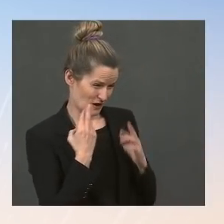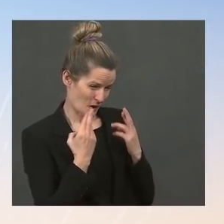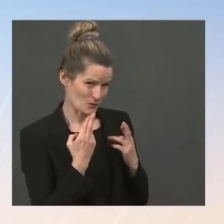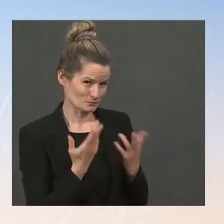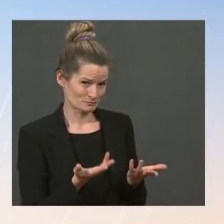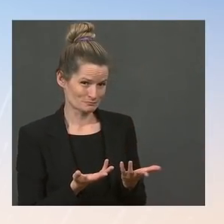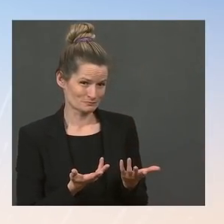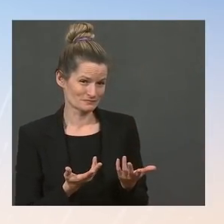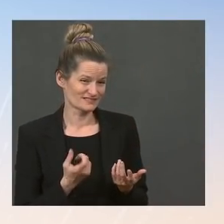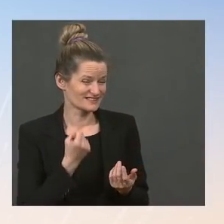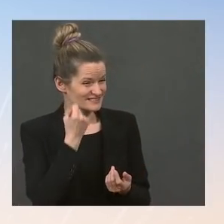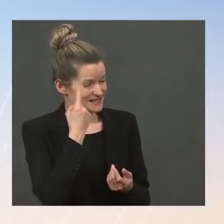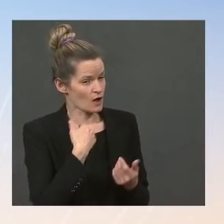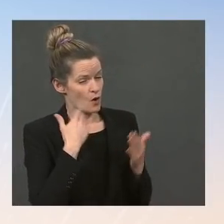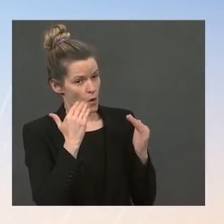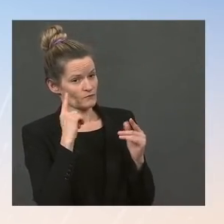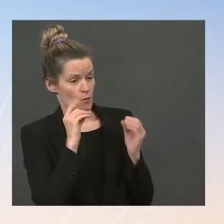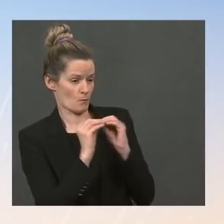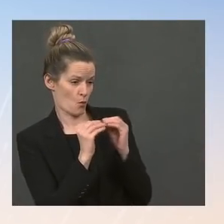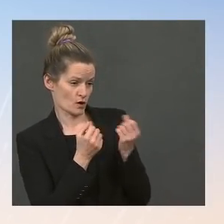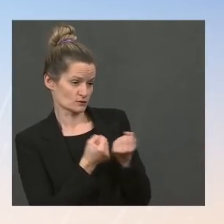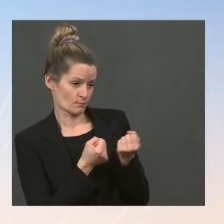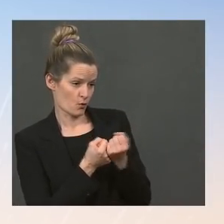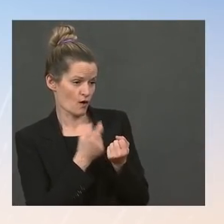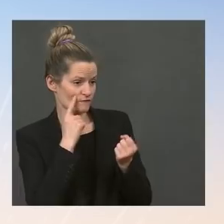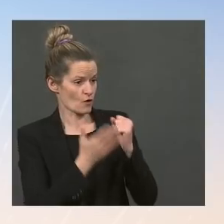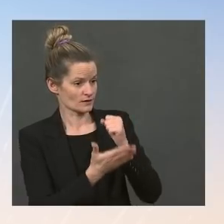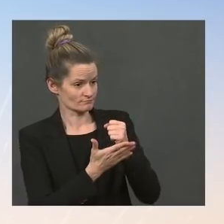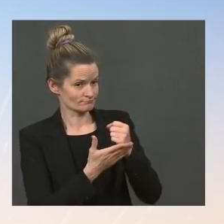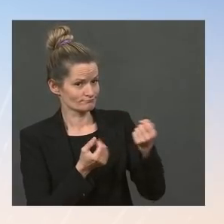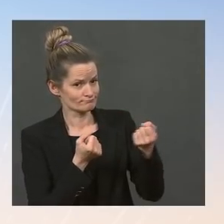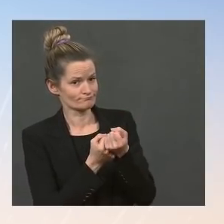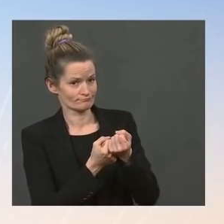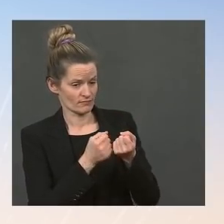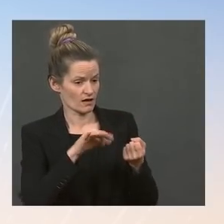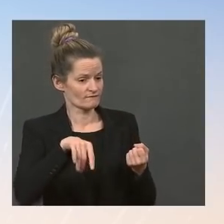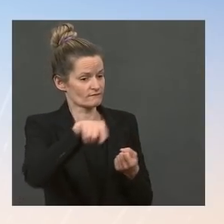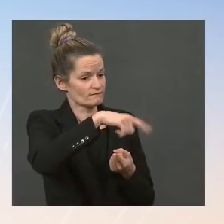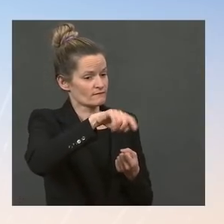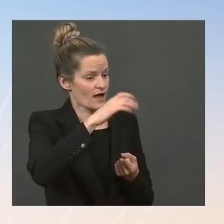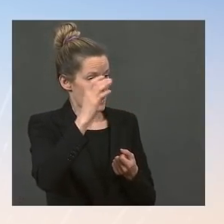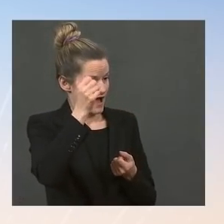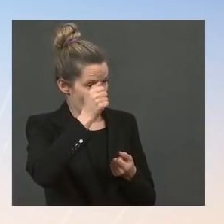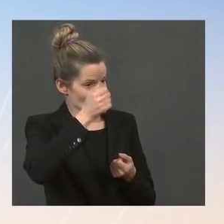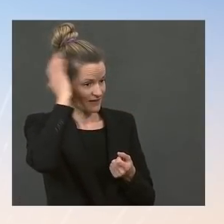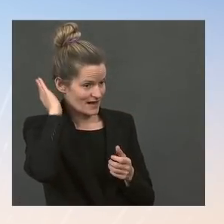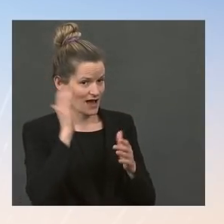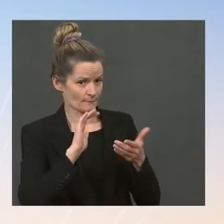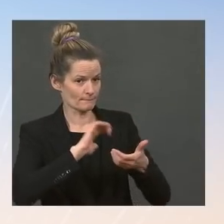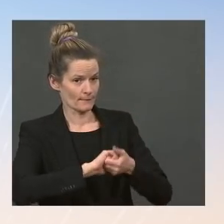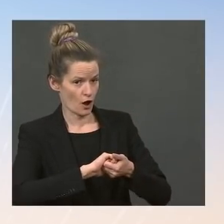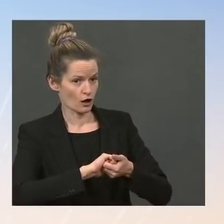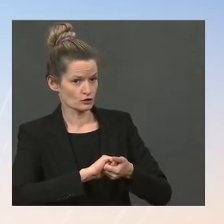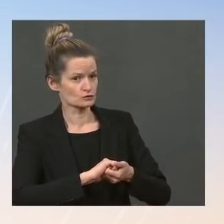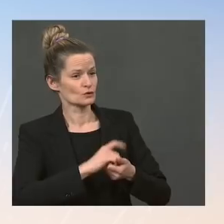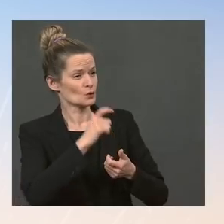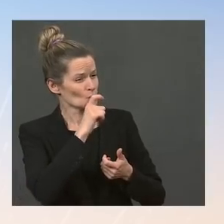for helping and welcoming our Afghan partners who fought aside -- right alongside, I should say,